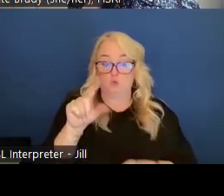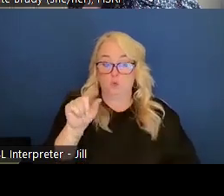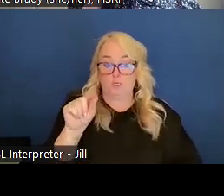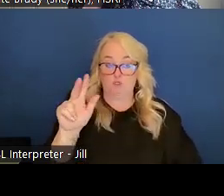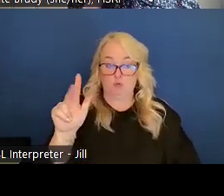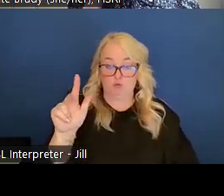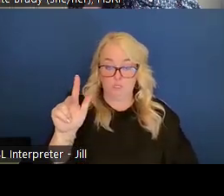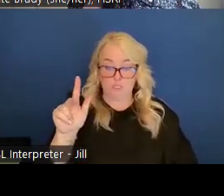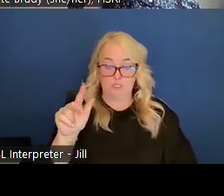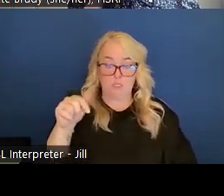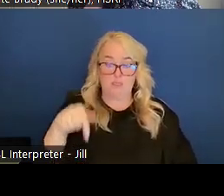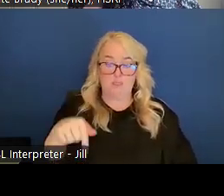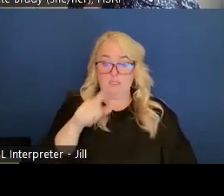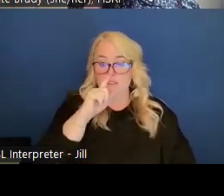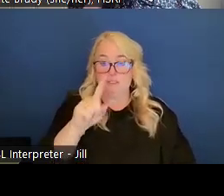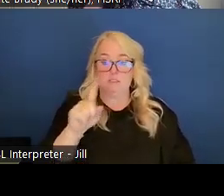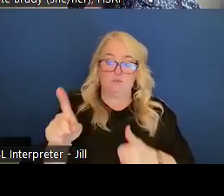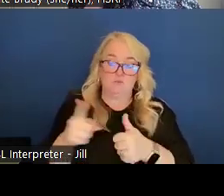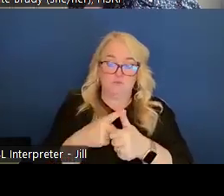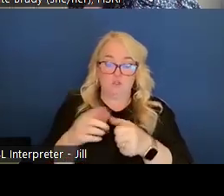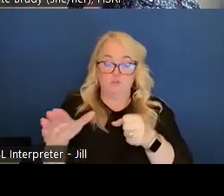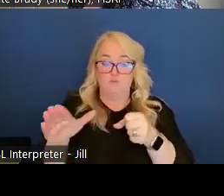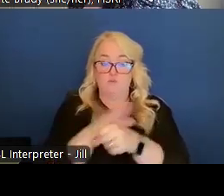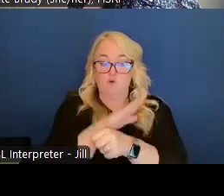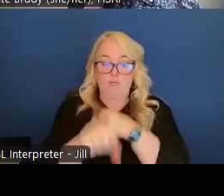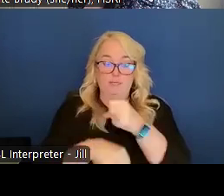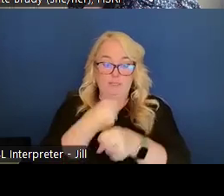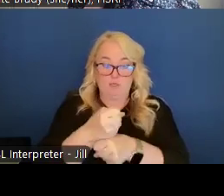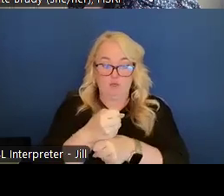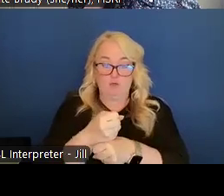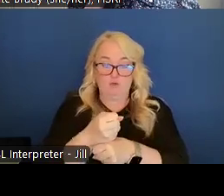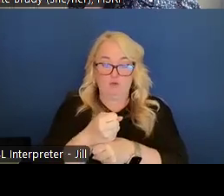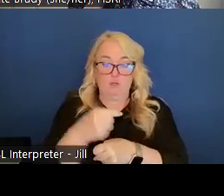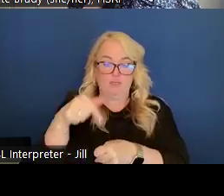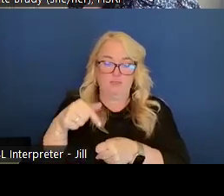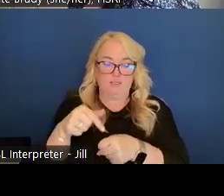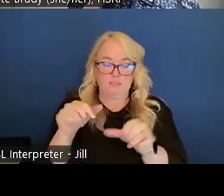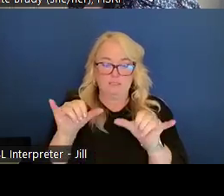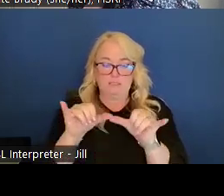this is our first full year at this scale―and our aim is to